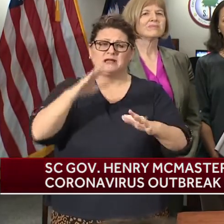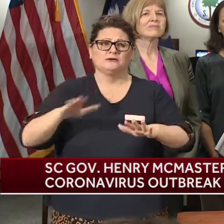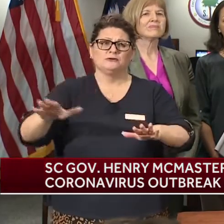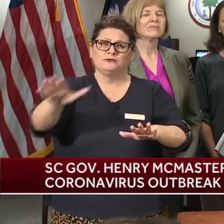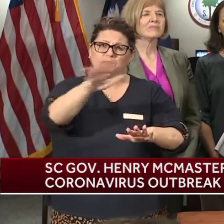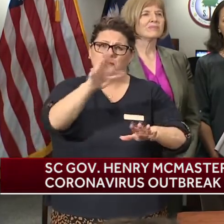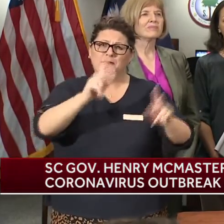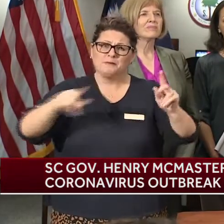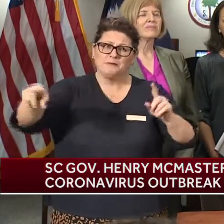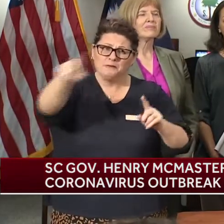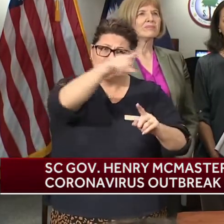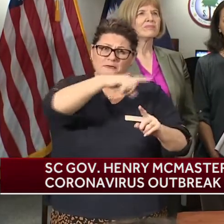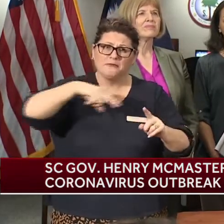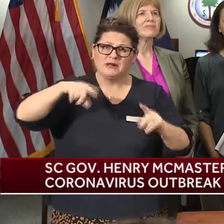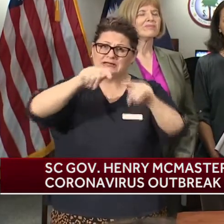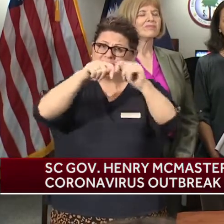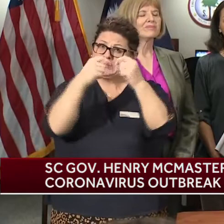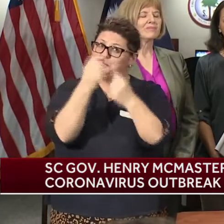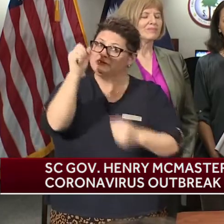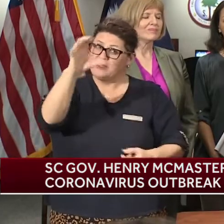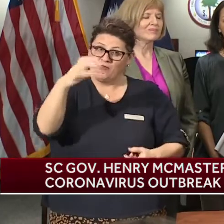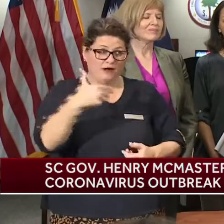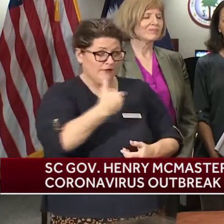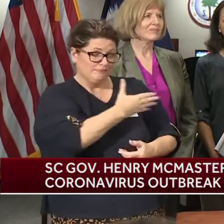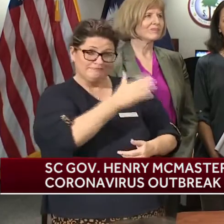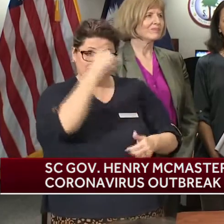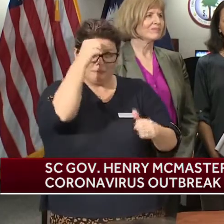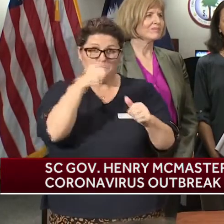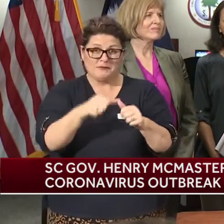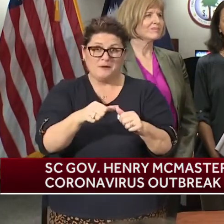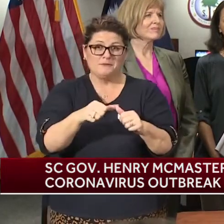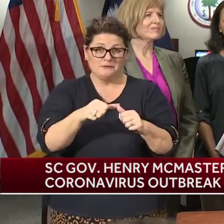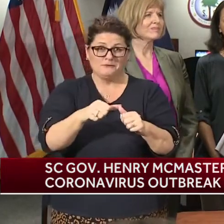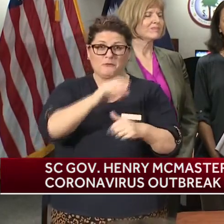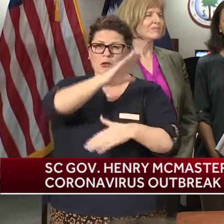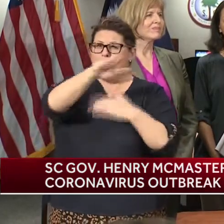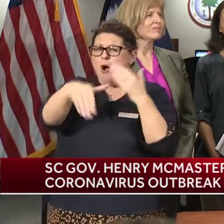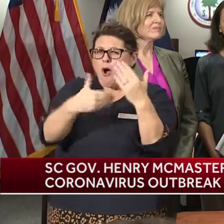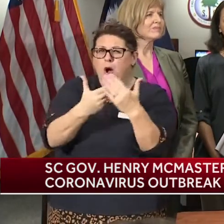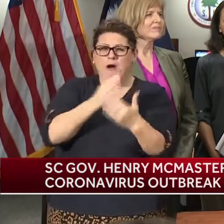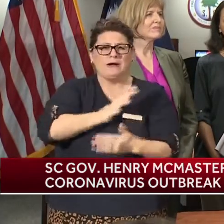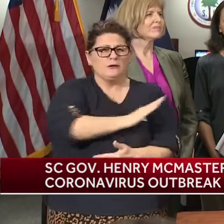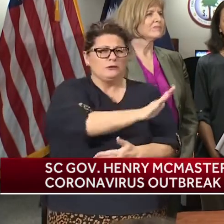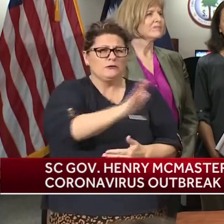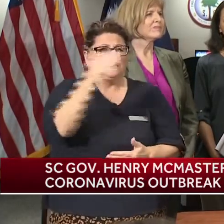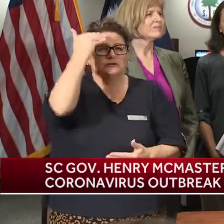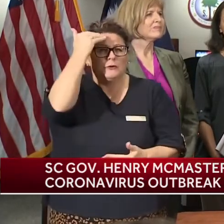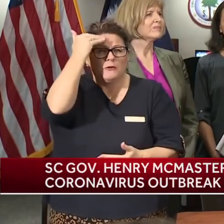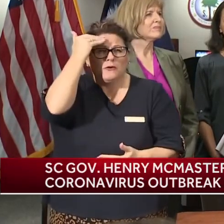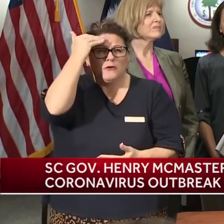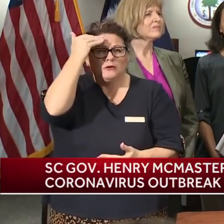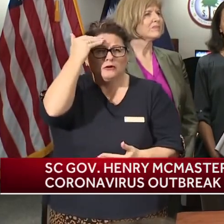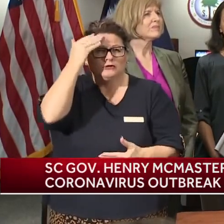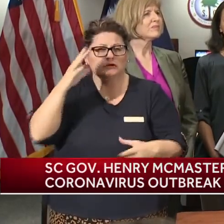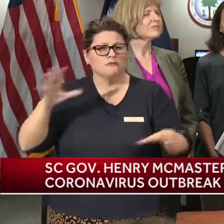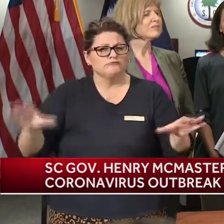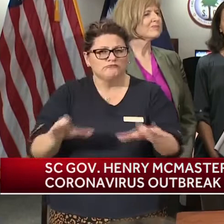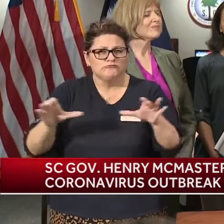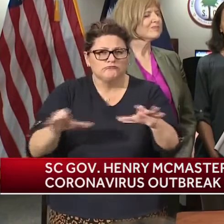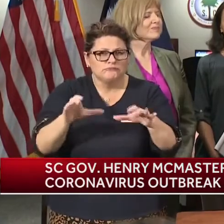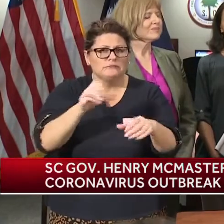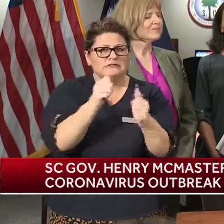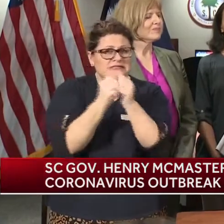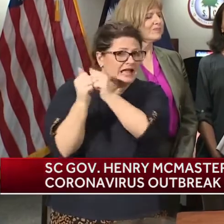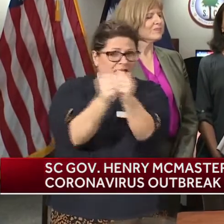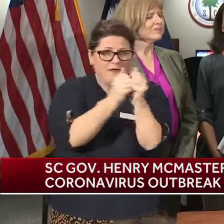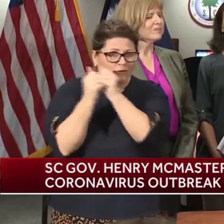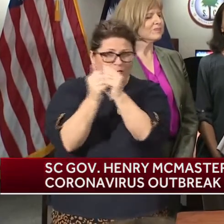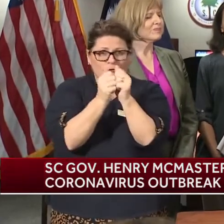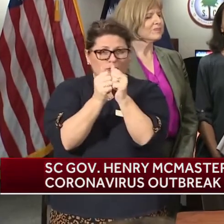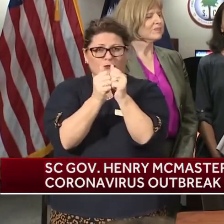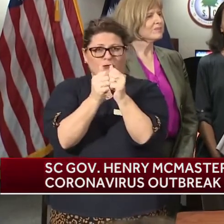I WANT TO SURE EVERY RESIDENT OF THIS GREAT STATE THAT YOUR TEAM TEAM, SOUTH CAROLINA IN ALL OF ITS CAPACITIES.